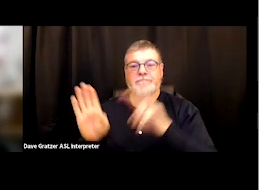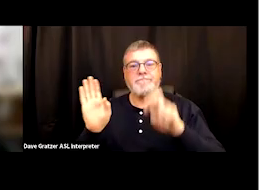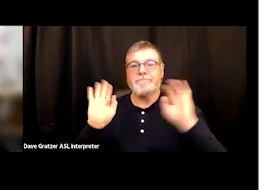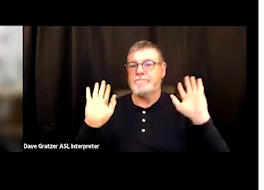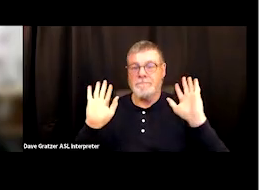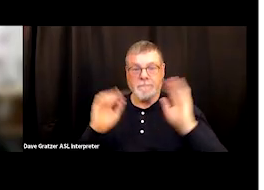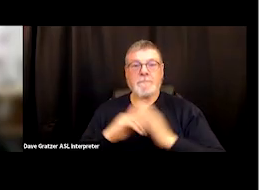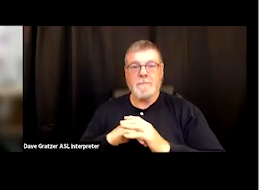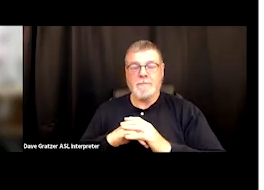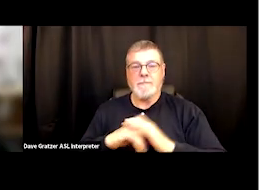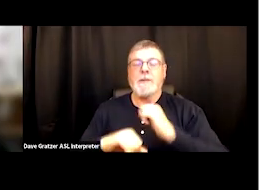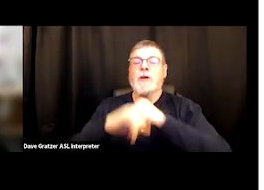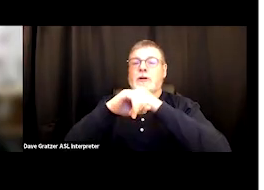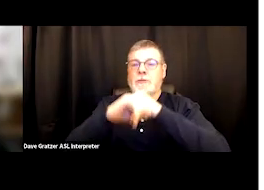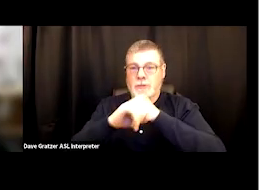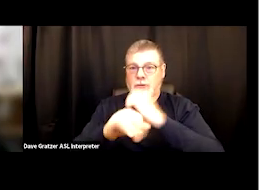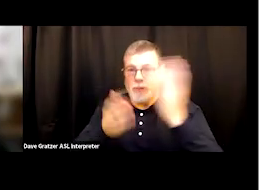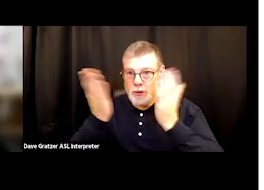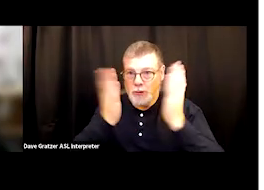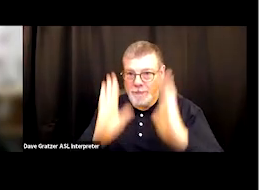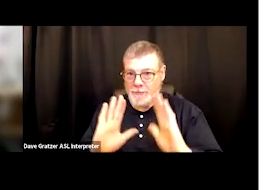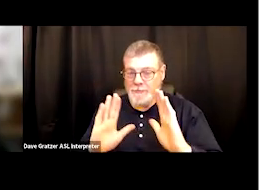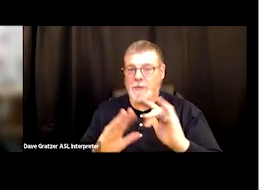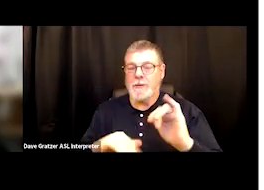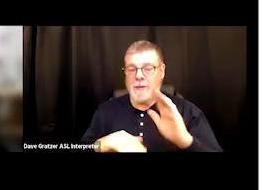It's on a secure server that's supported by SAMHSA.